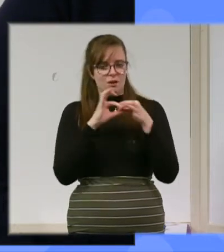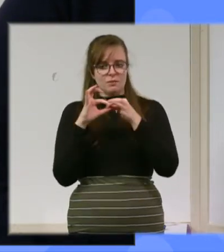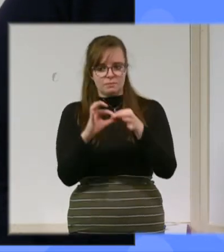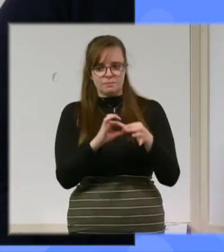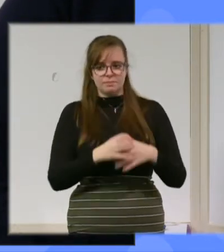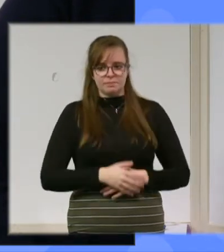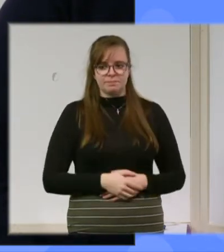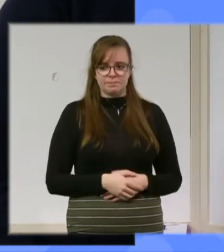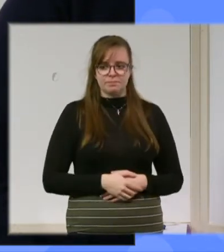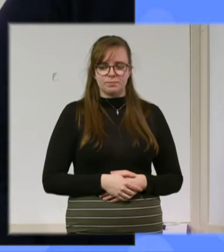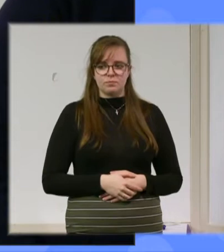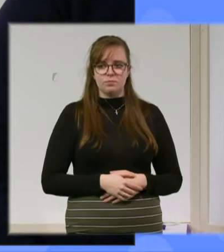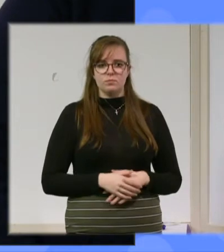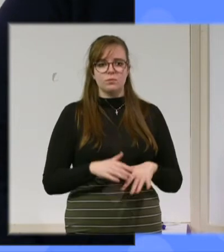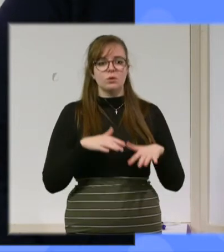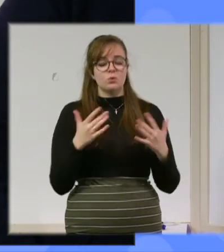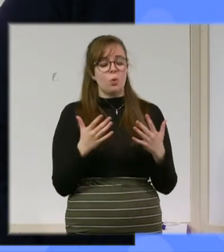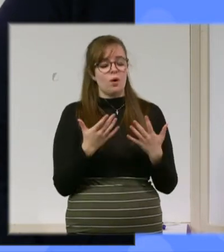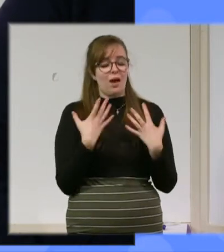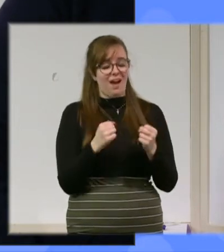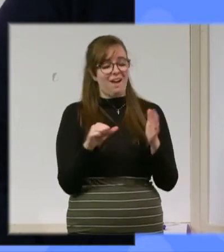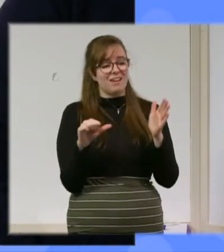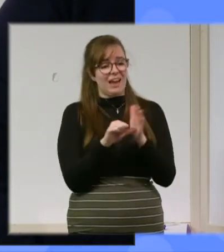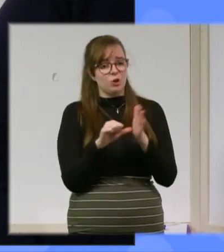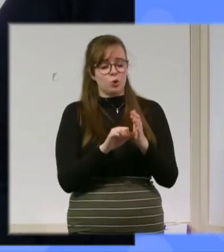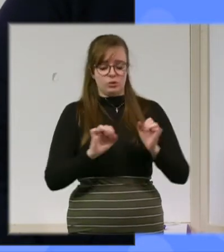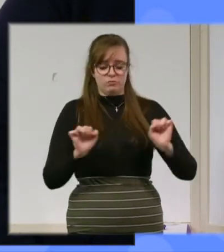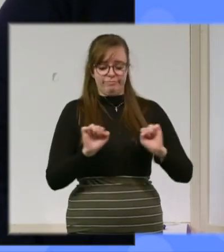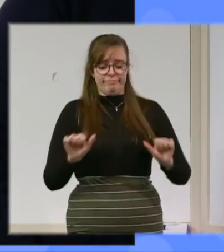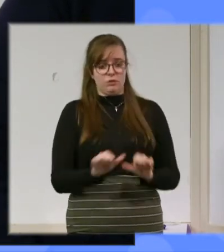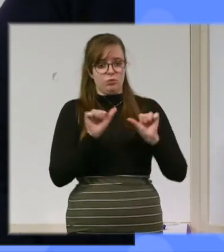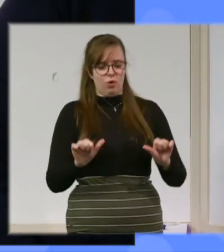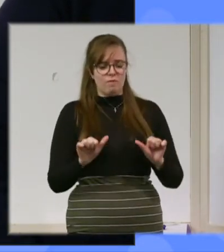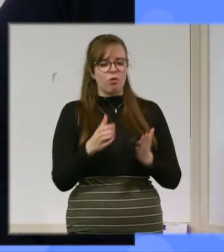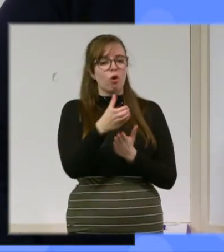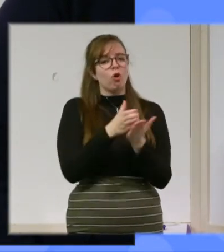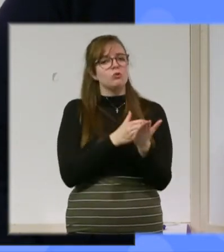you know there are unresolved issues the the constitutional issue is not really